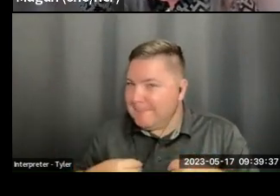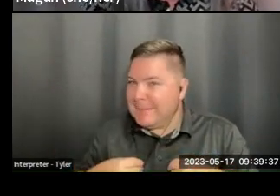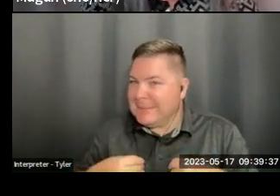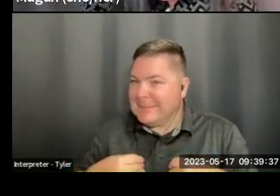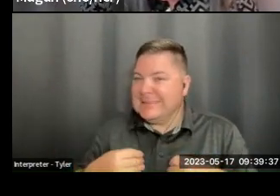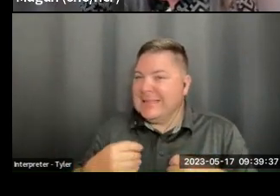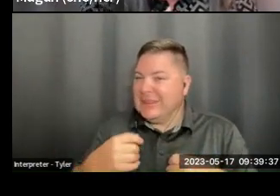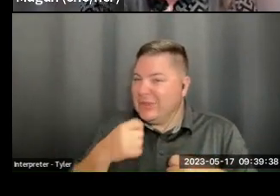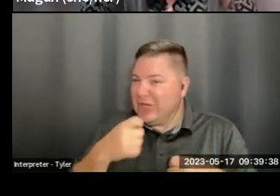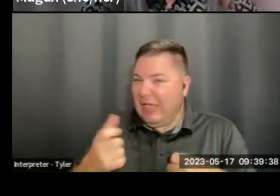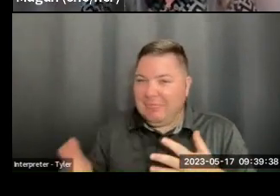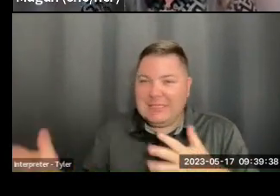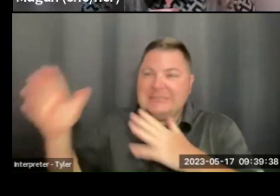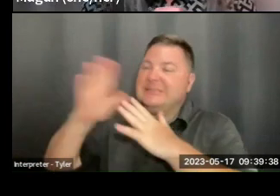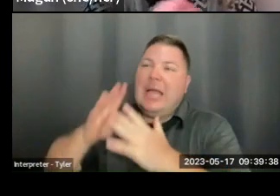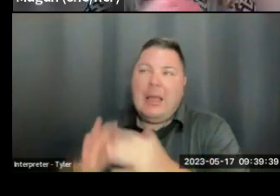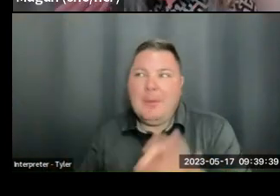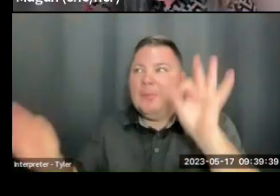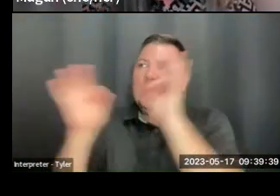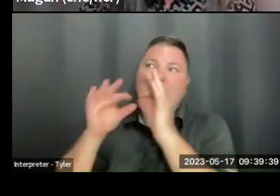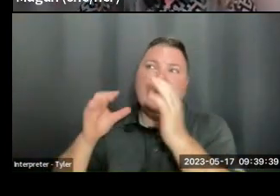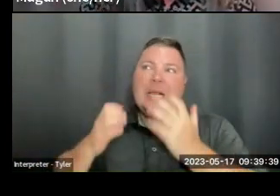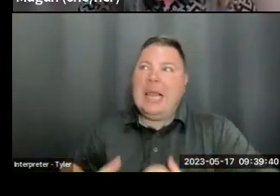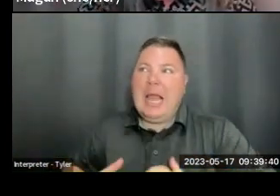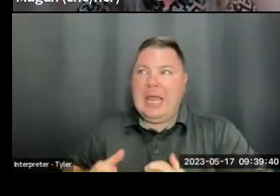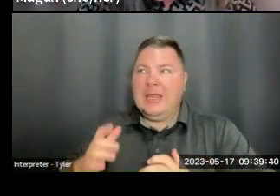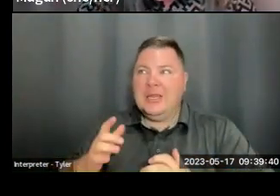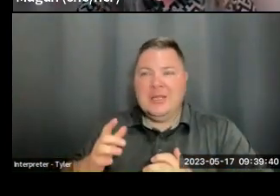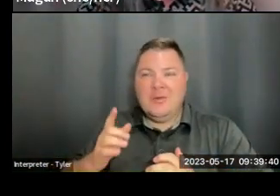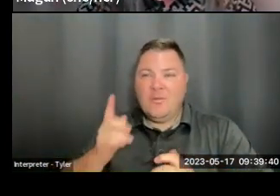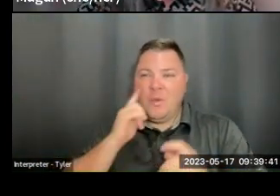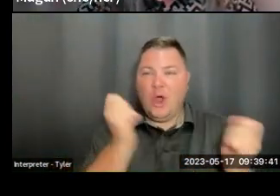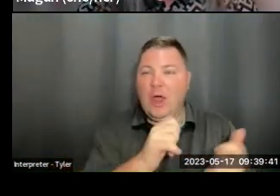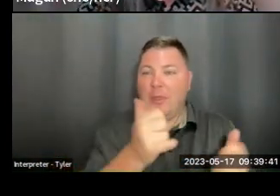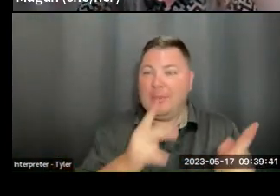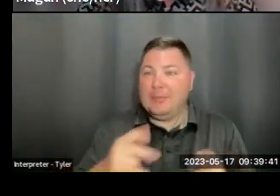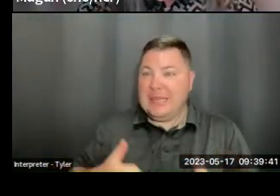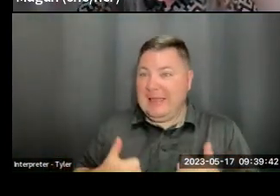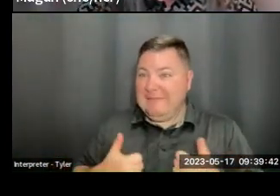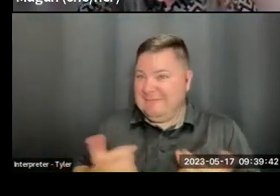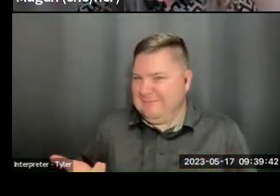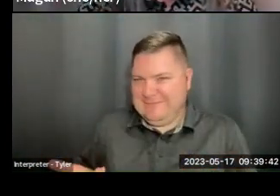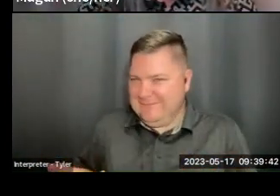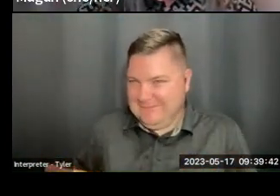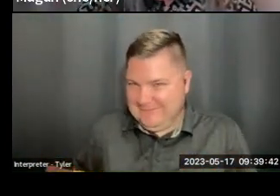I know it's hard for everyone to accept that they are not the most